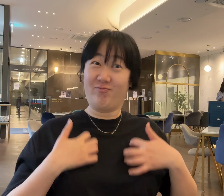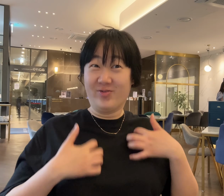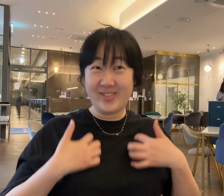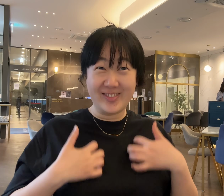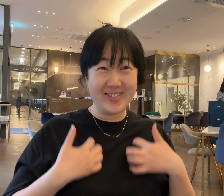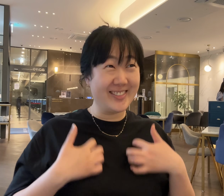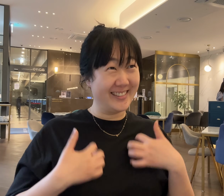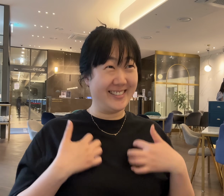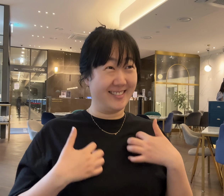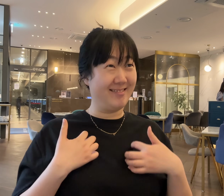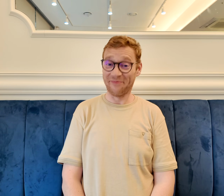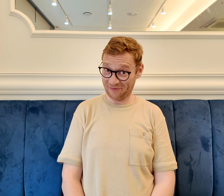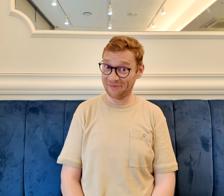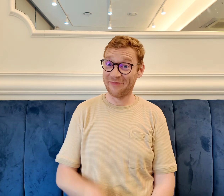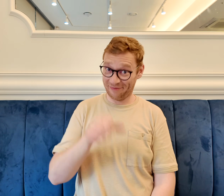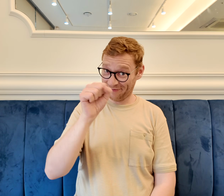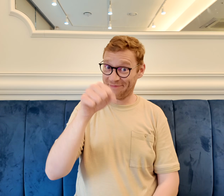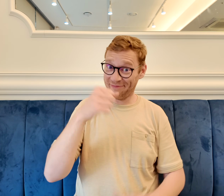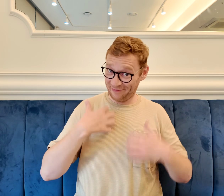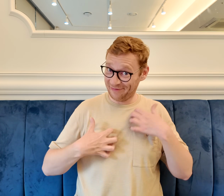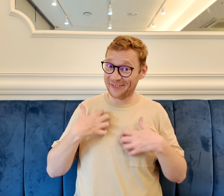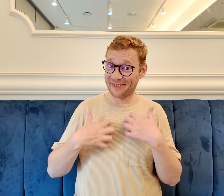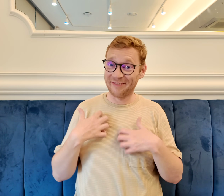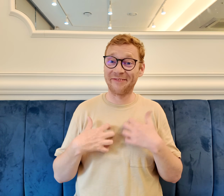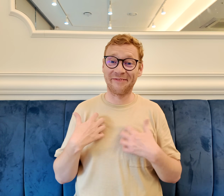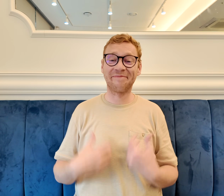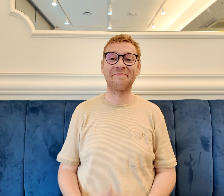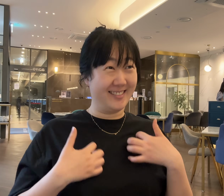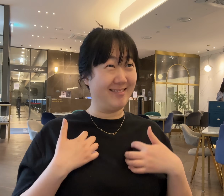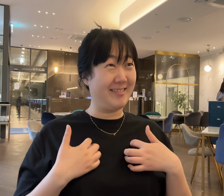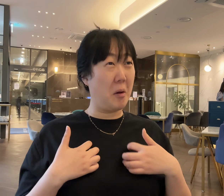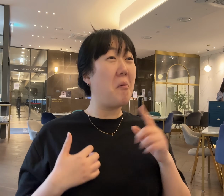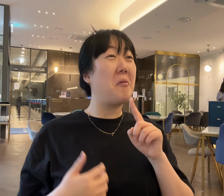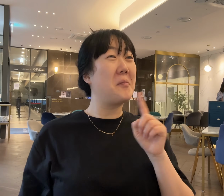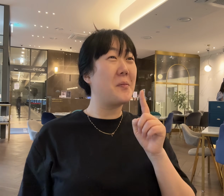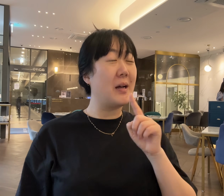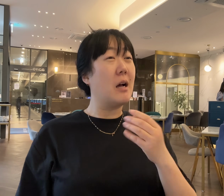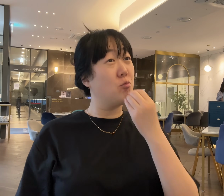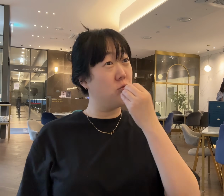Did you enjoy it? Yes, it was very enjoyable. What did you like?